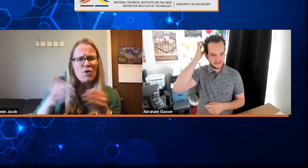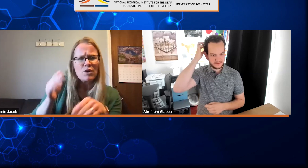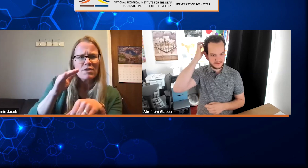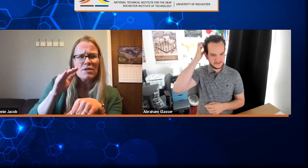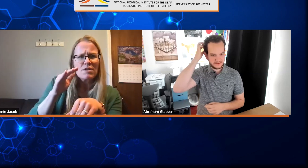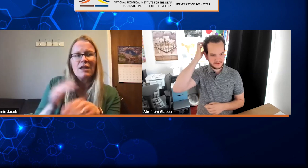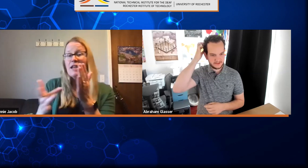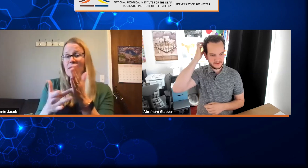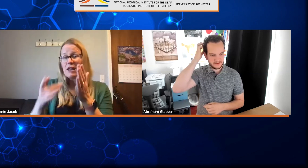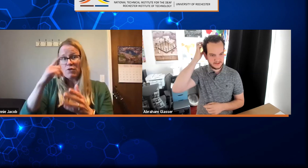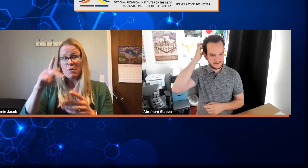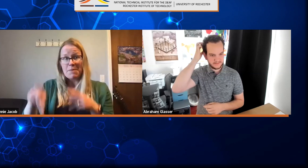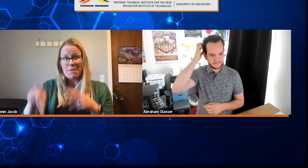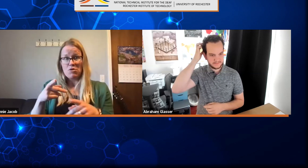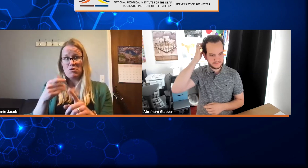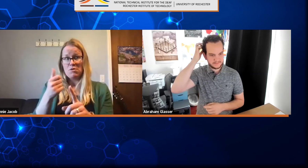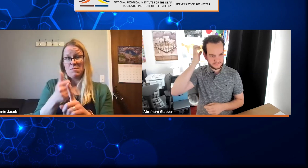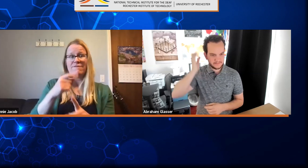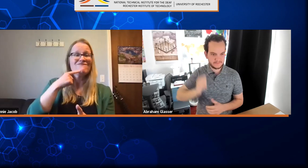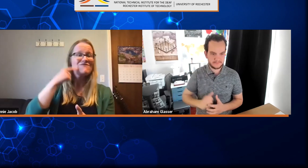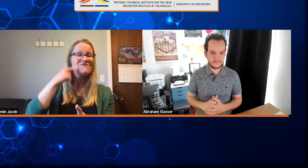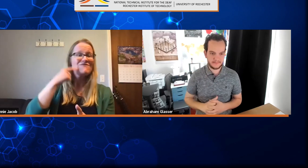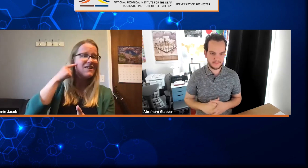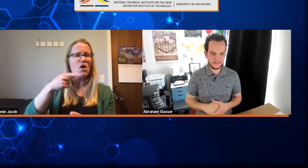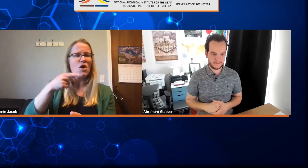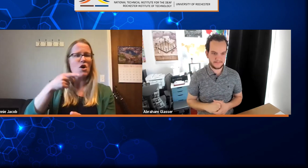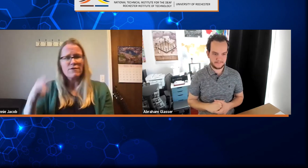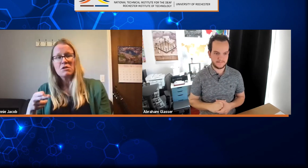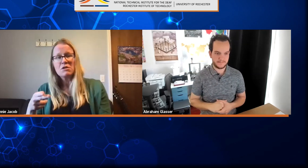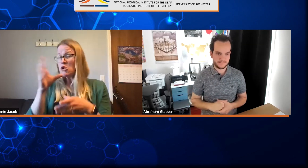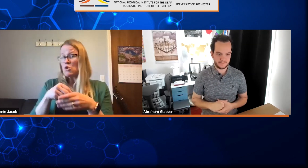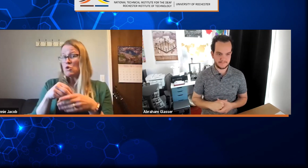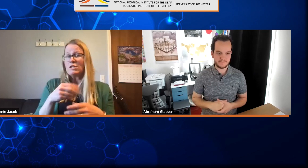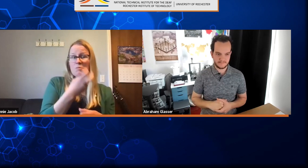His research investigates technologies for people who are Deaf or hard of hearing,